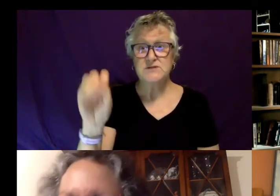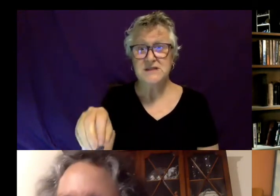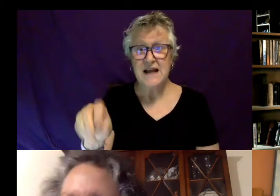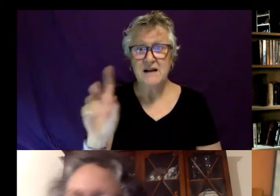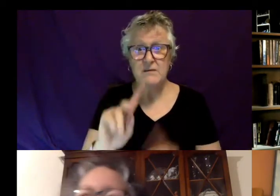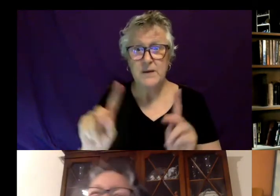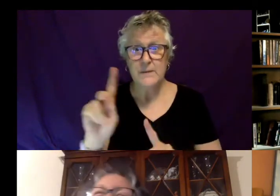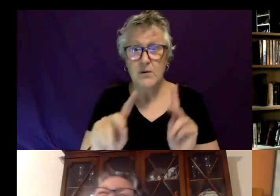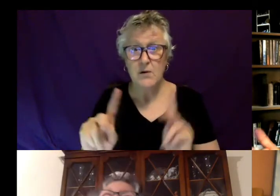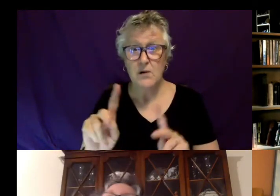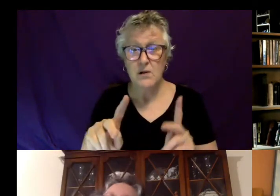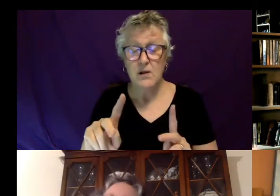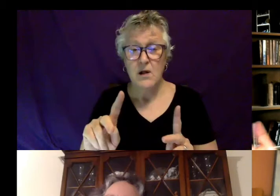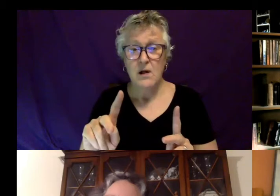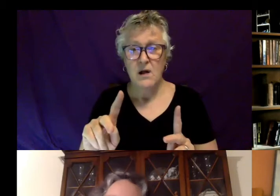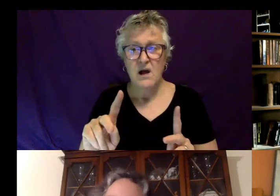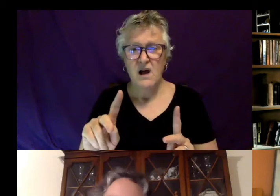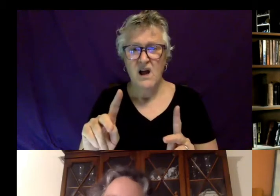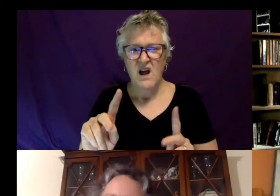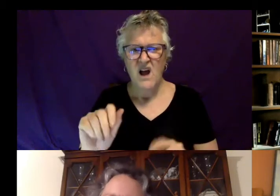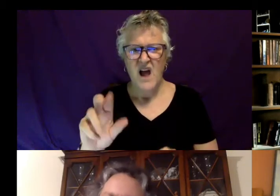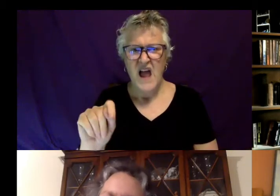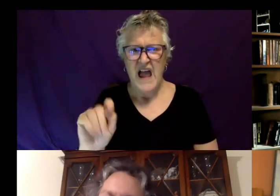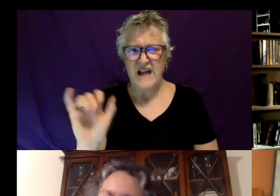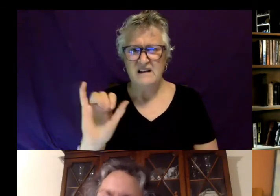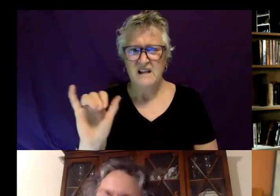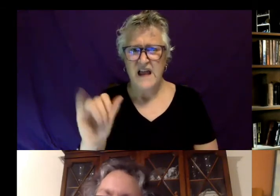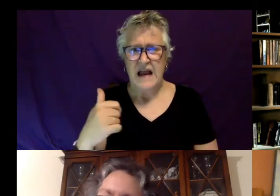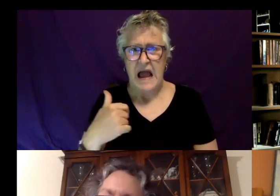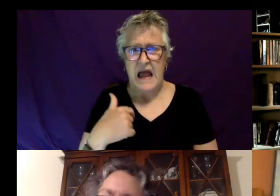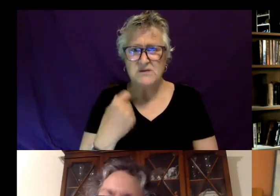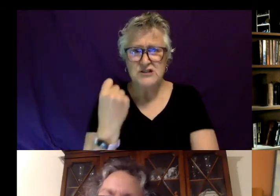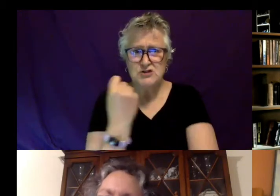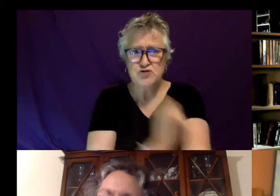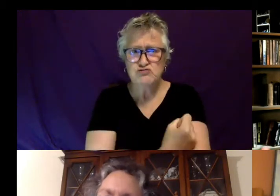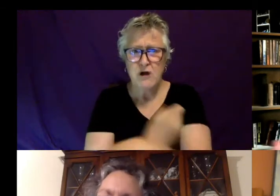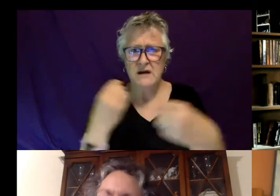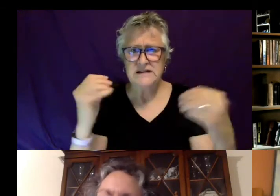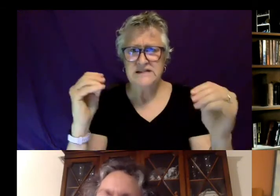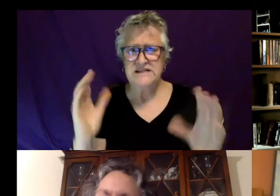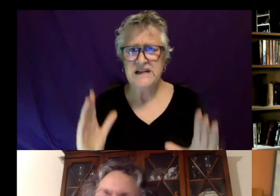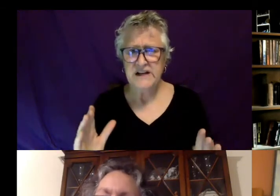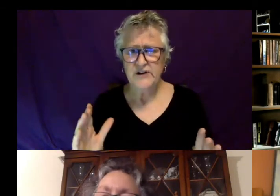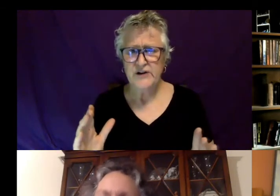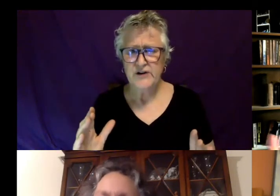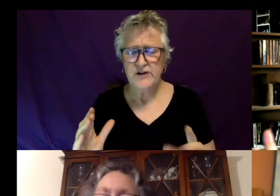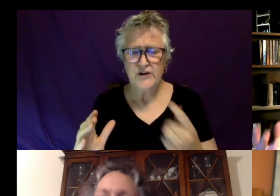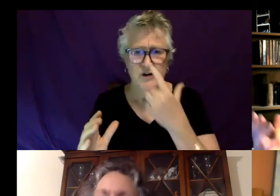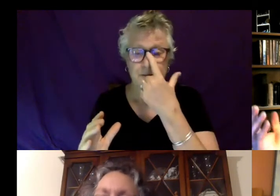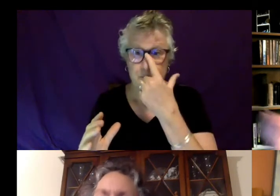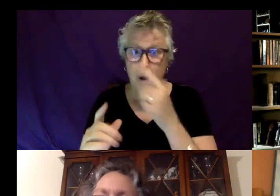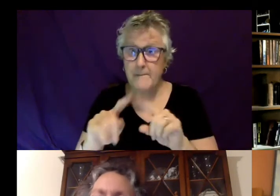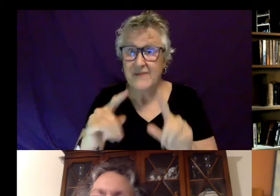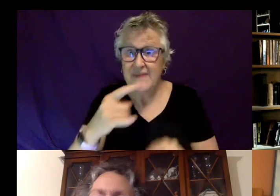Aand they-- when the kids, the kids would see me sculpting, and immediately try to make a beeline for me, and the parents would grab them